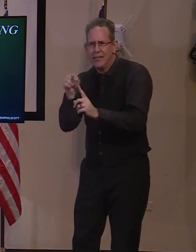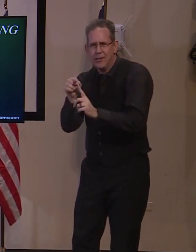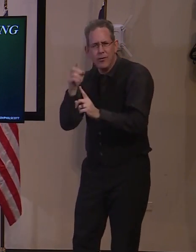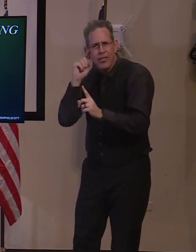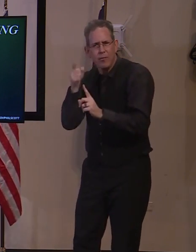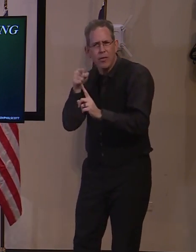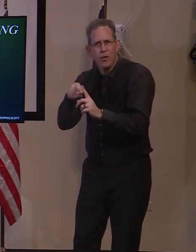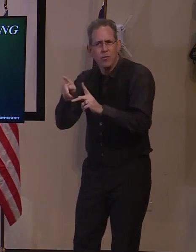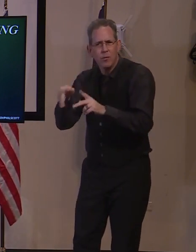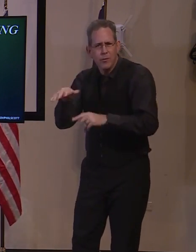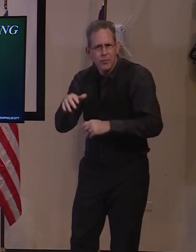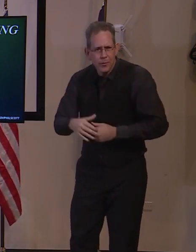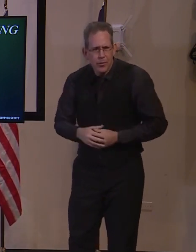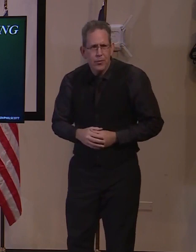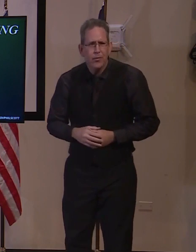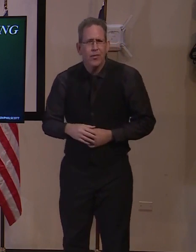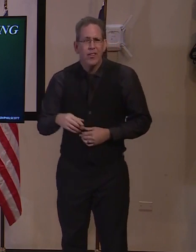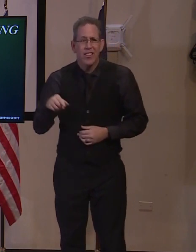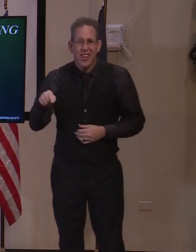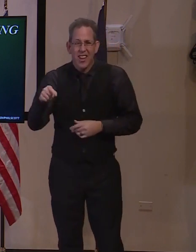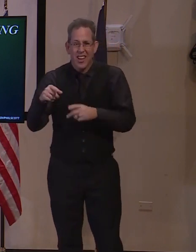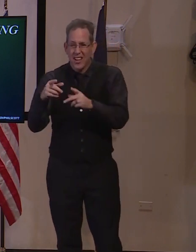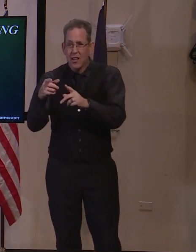vaccinated and have decided not to